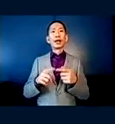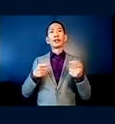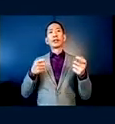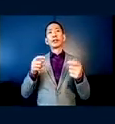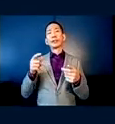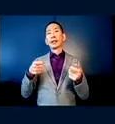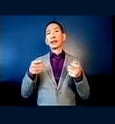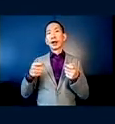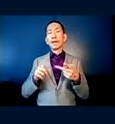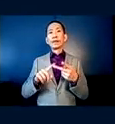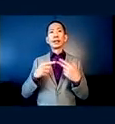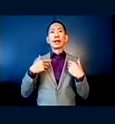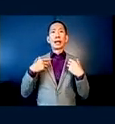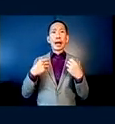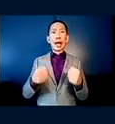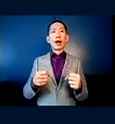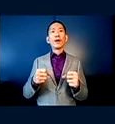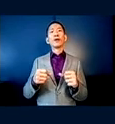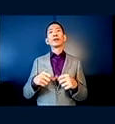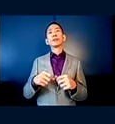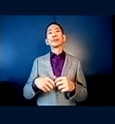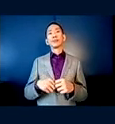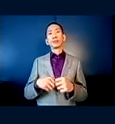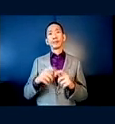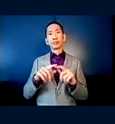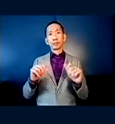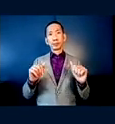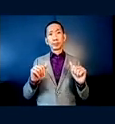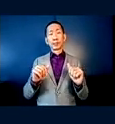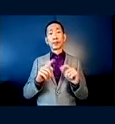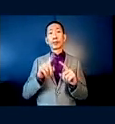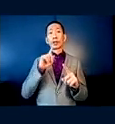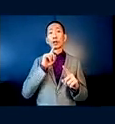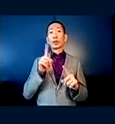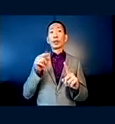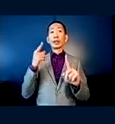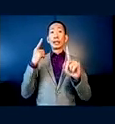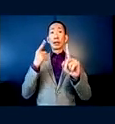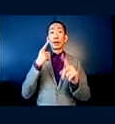THE MAP IN EDUCATION, IN GOVERNMENT, HEALTH, ENERGY, CLIMATE.